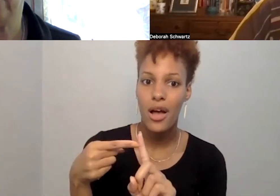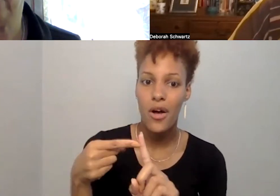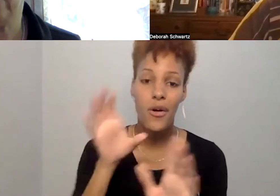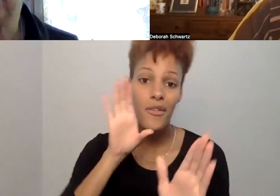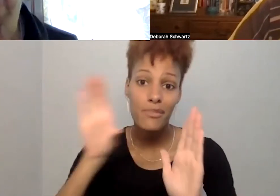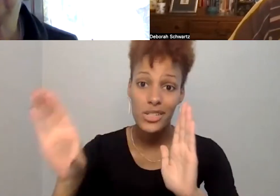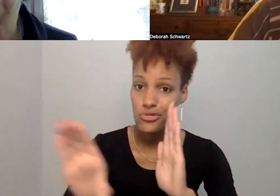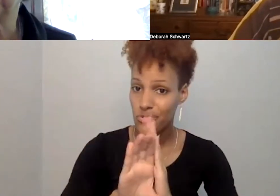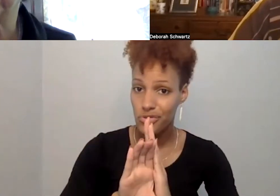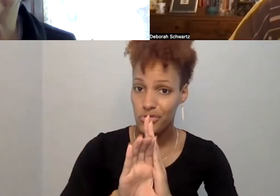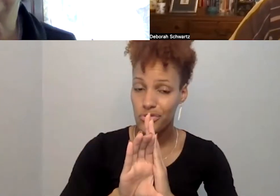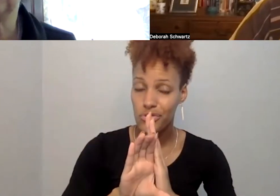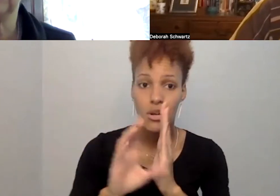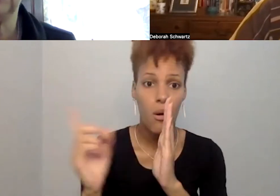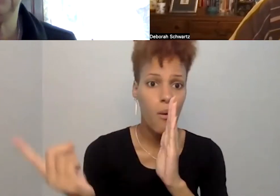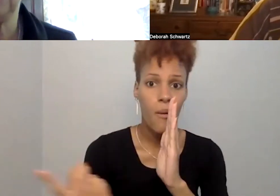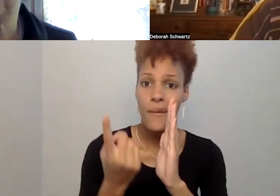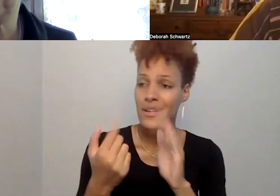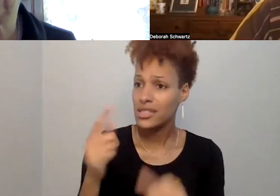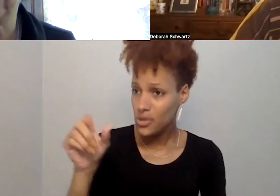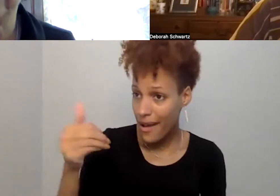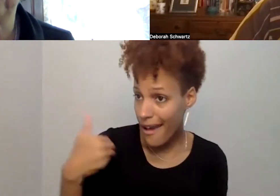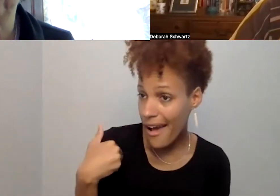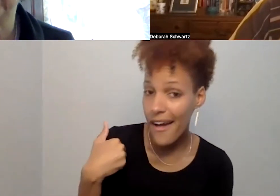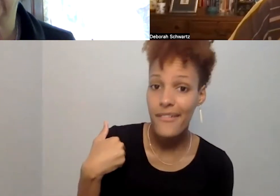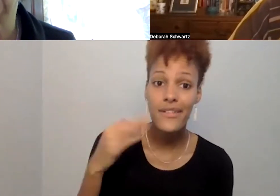you know, and if, you know, do you have any family photographs, did you take photographs